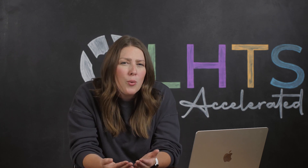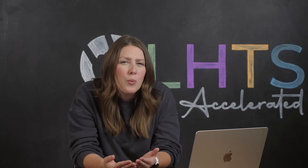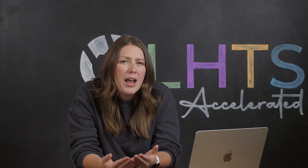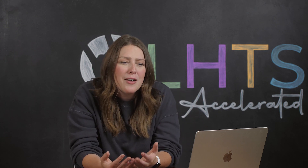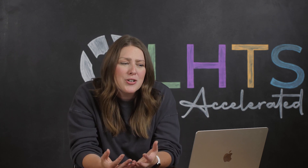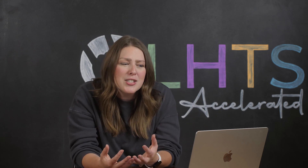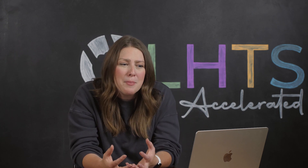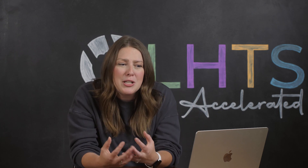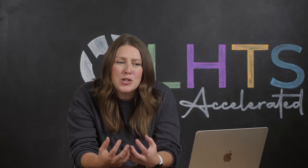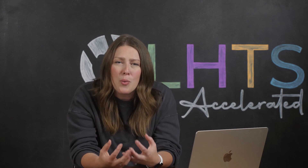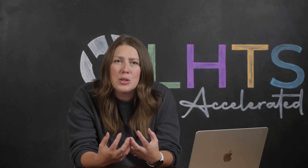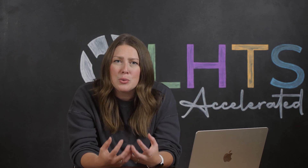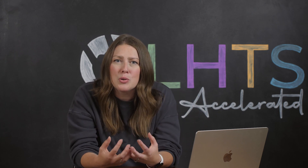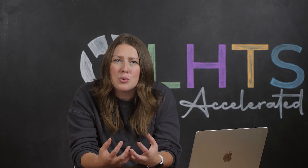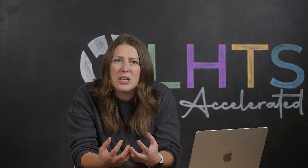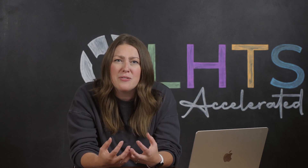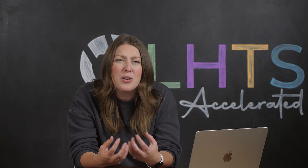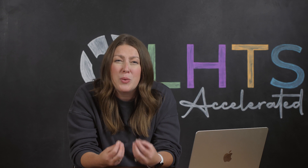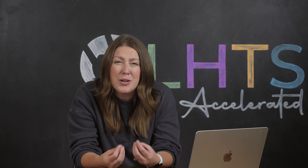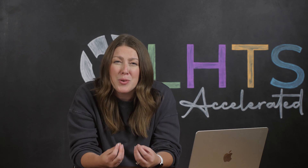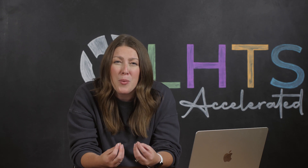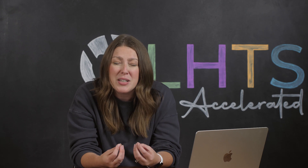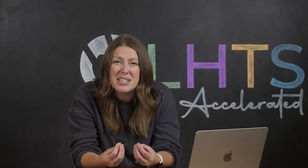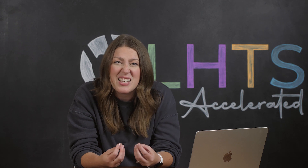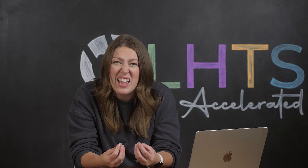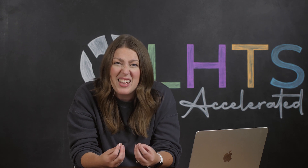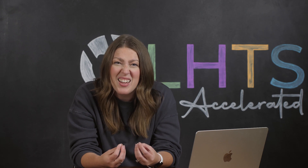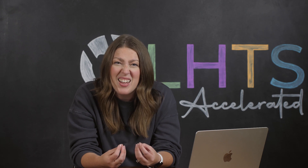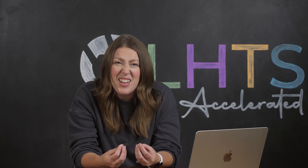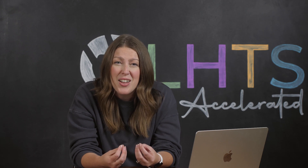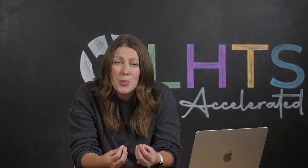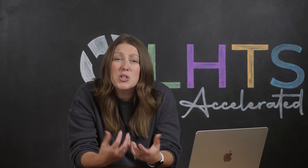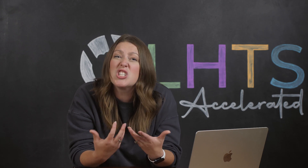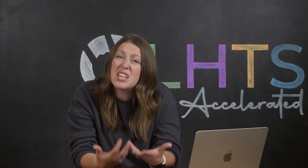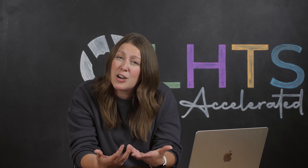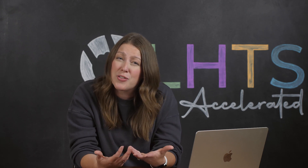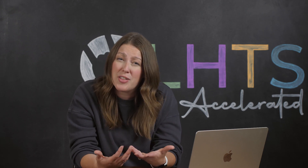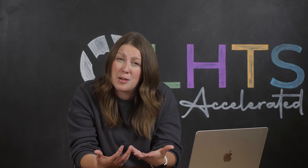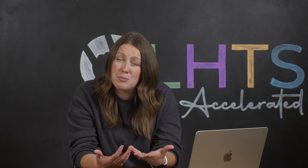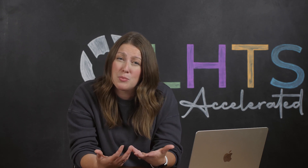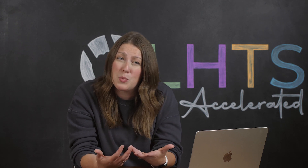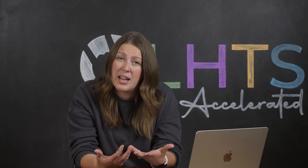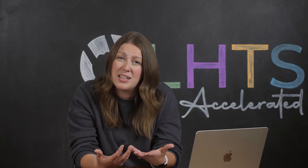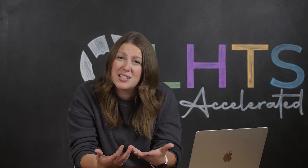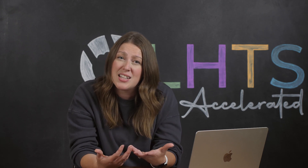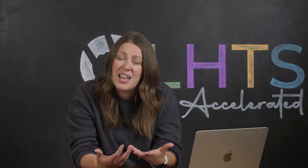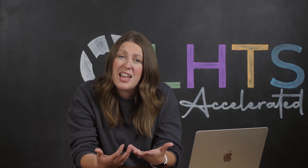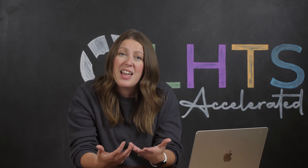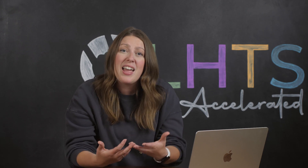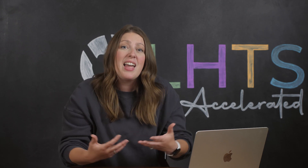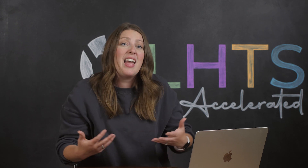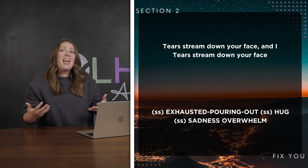Whenever somebody is going through grief and we don't know what to say, we're just there for them, right?